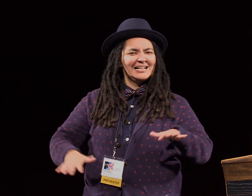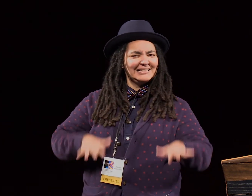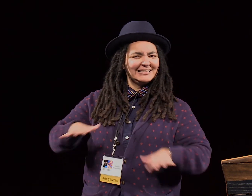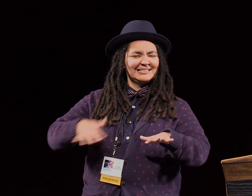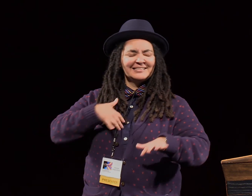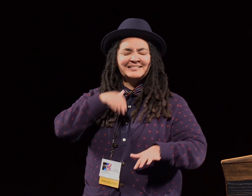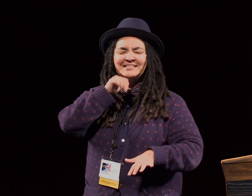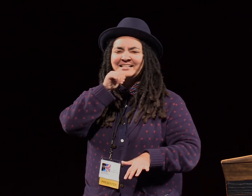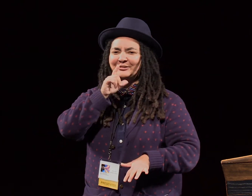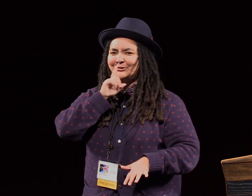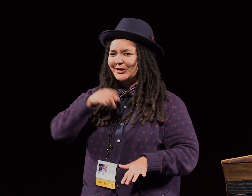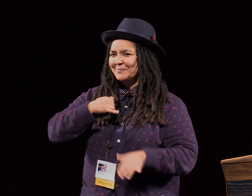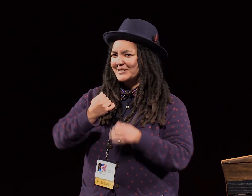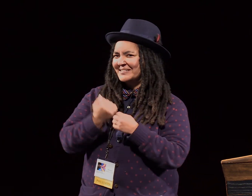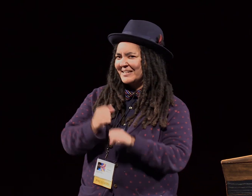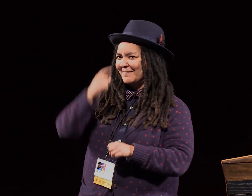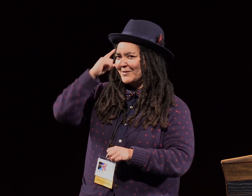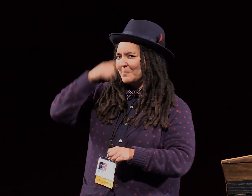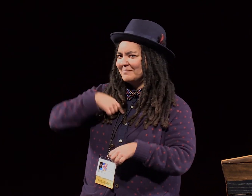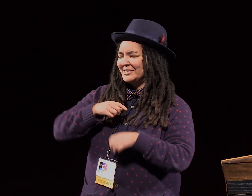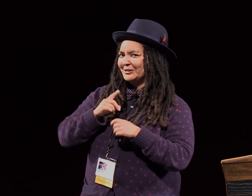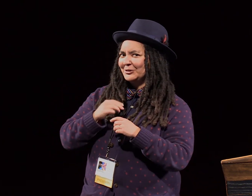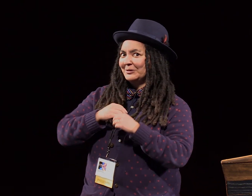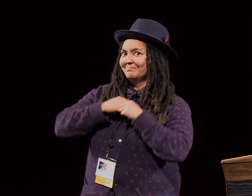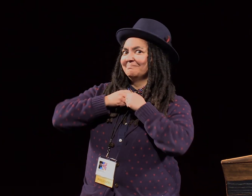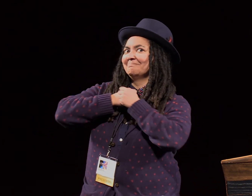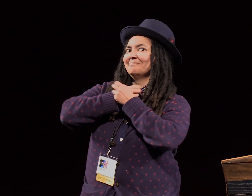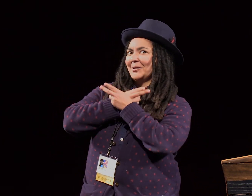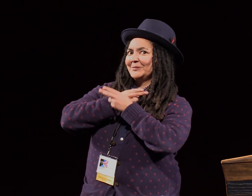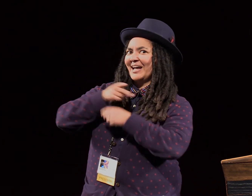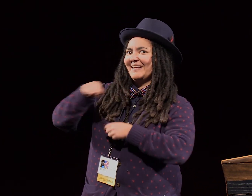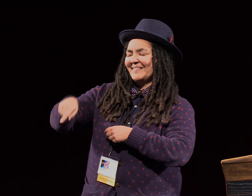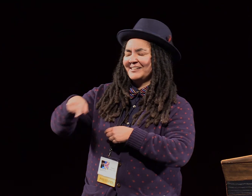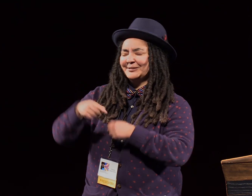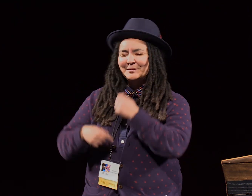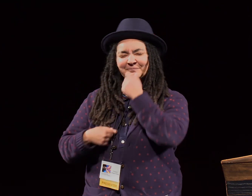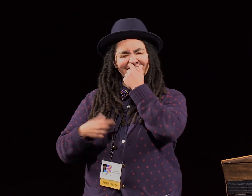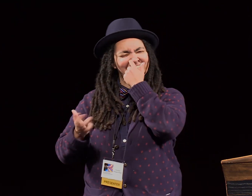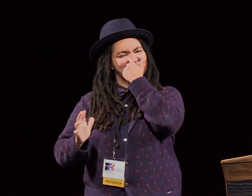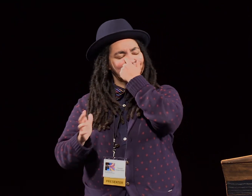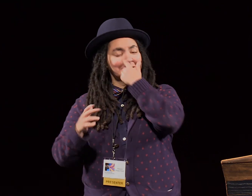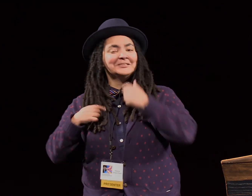There, I didn't wear a bowtie. I wasn't sure if that was safe for me to wear a bow tie.